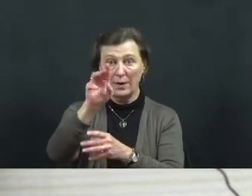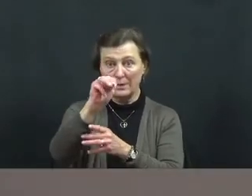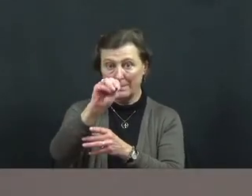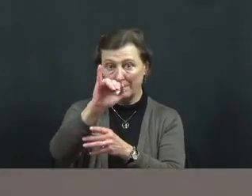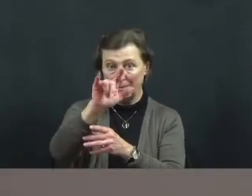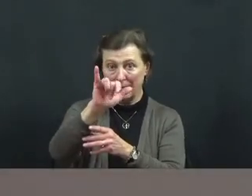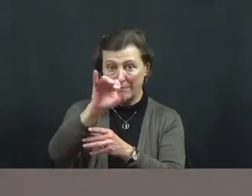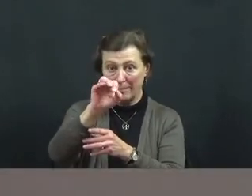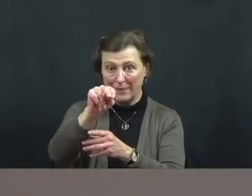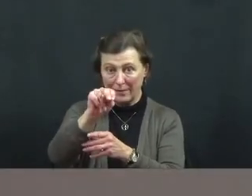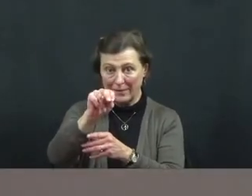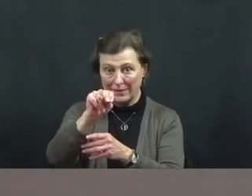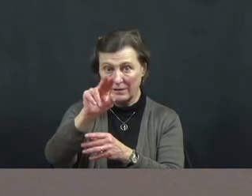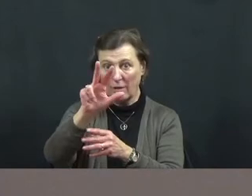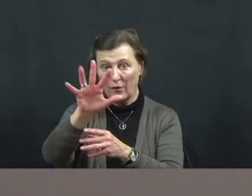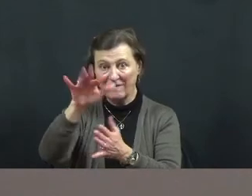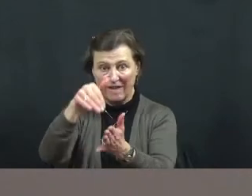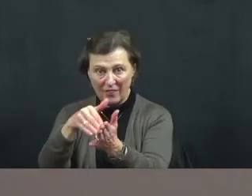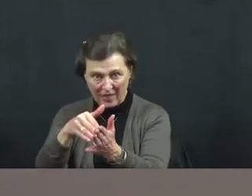thousand dollars.